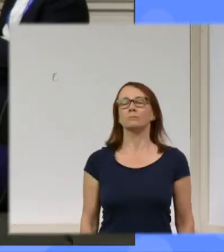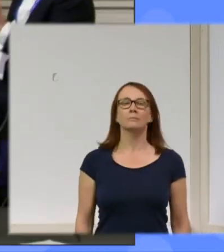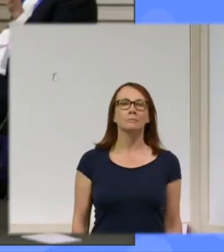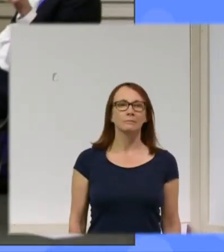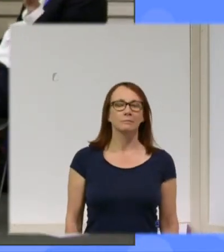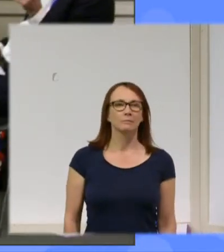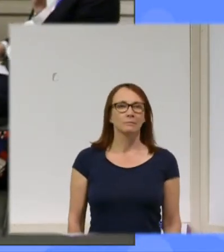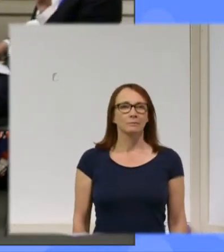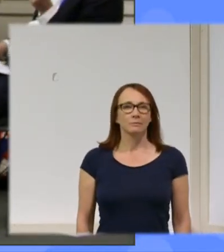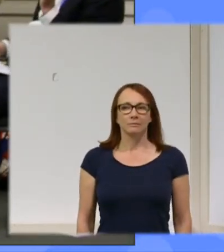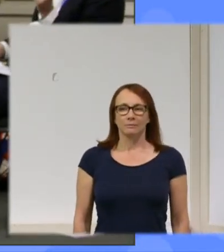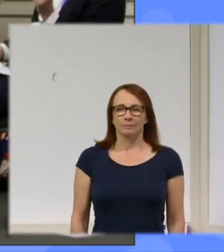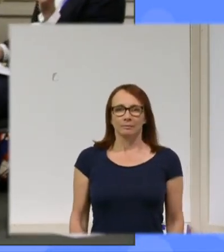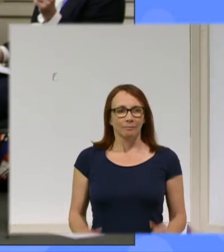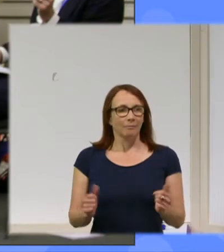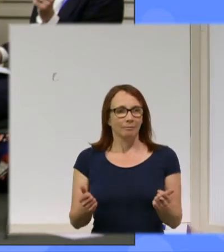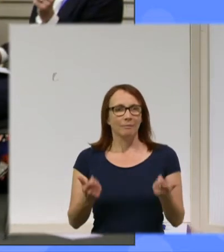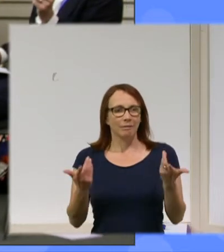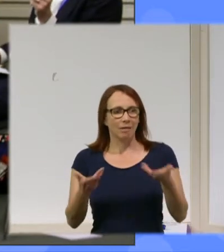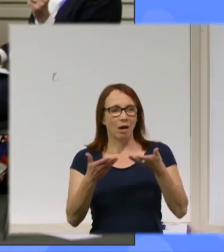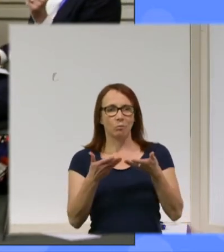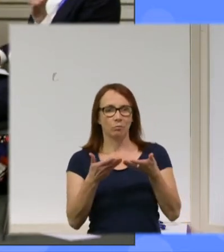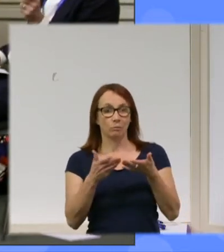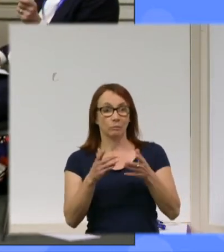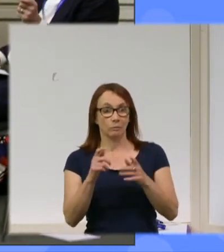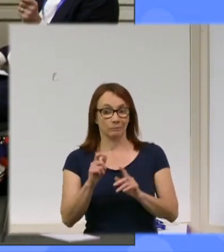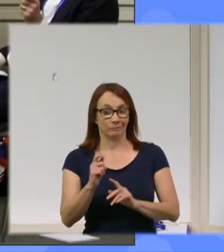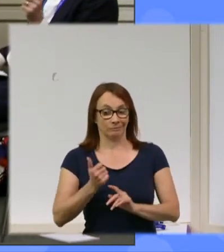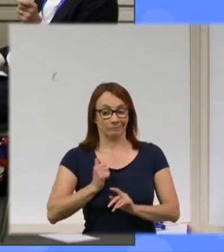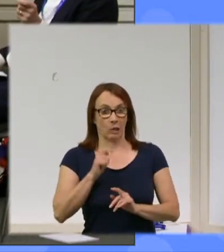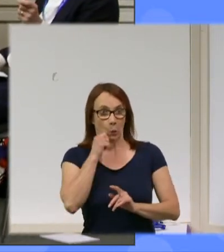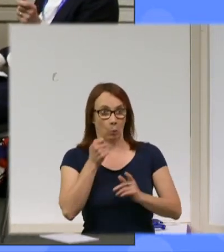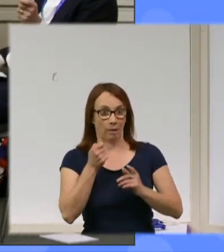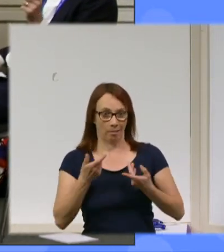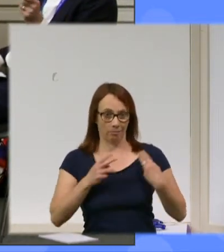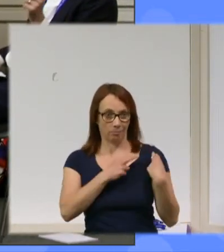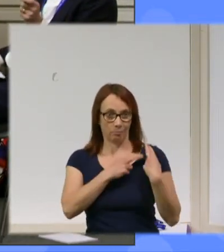I'm going to open this up very softly to you for for questions but this one again